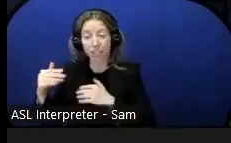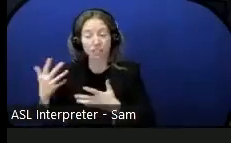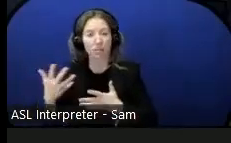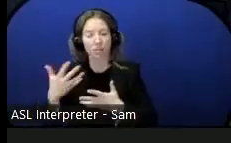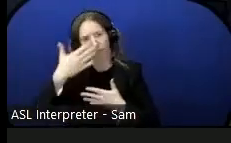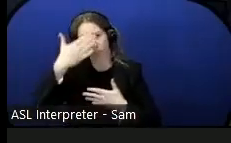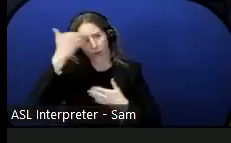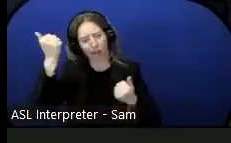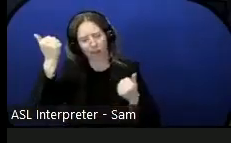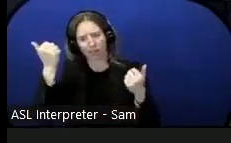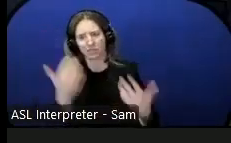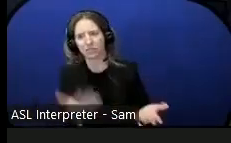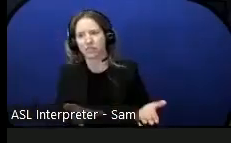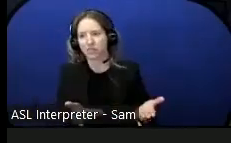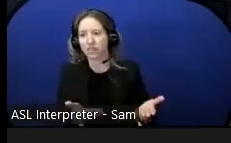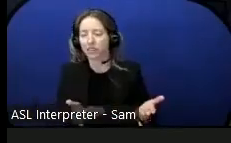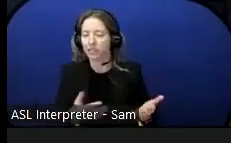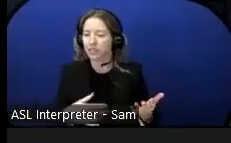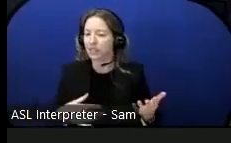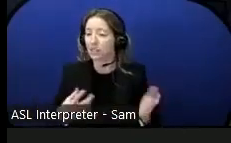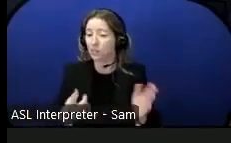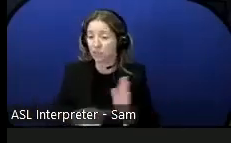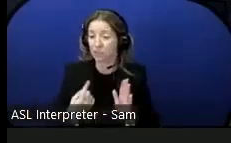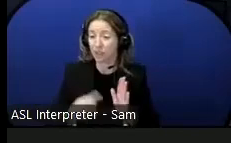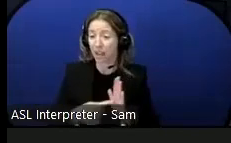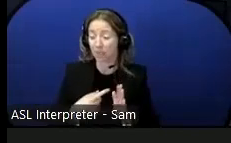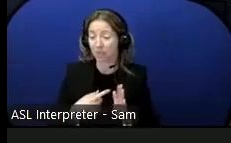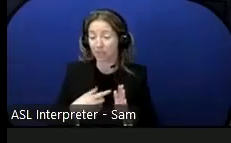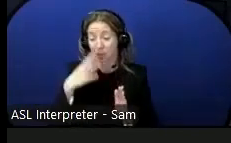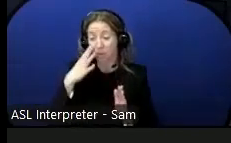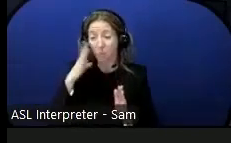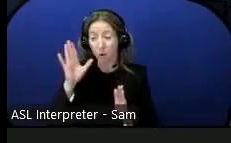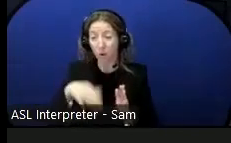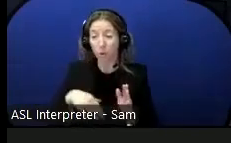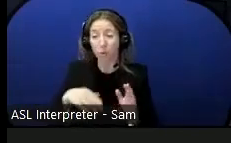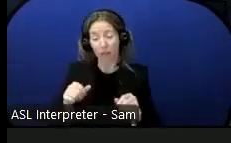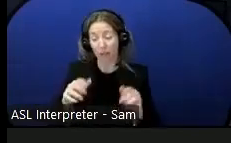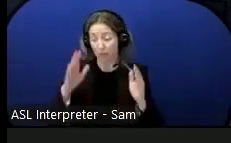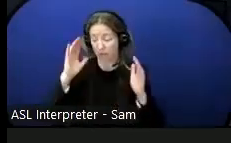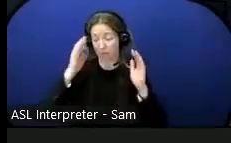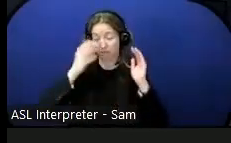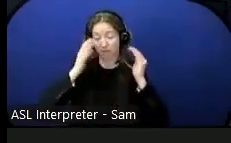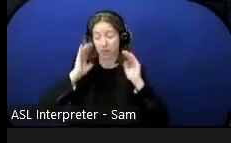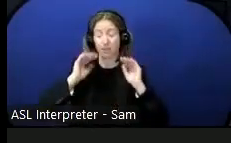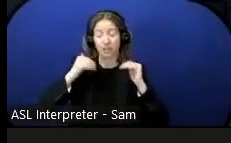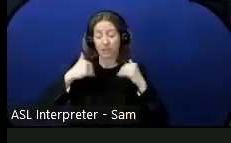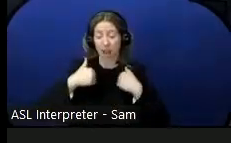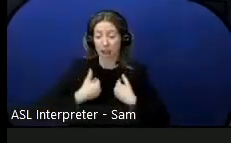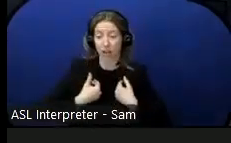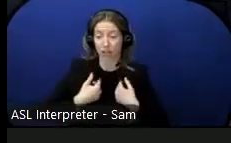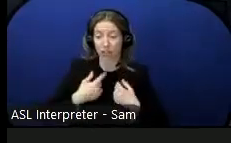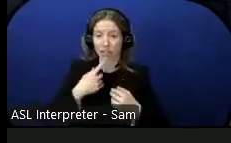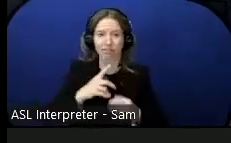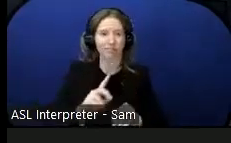What am I even putting in here?" It is pretty broadly applicable and it's better to just have permanent labels.